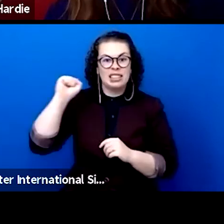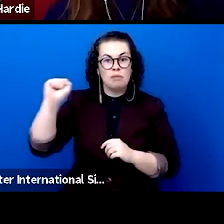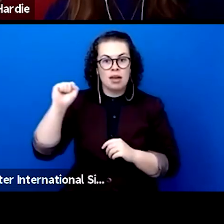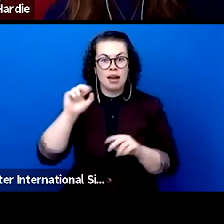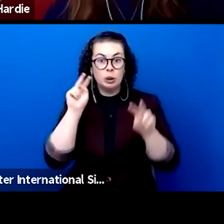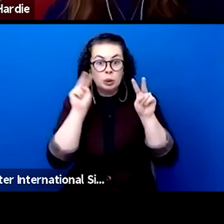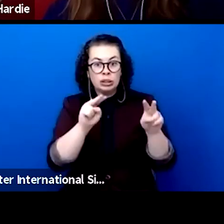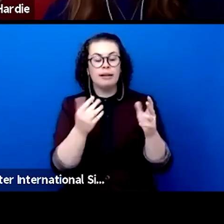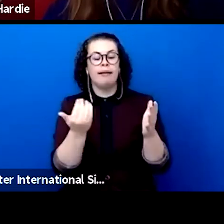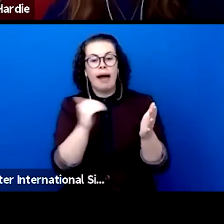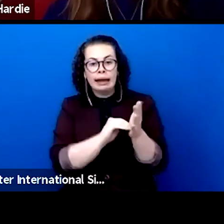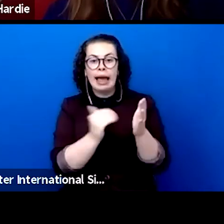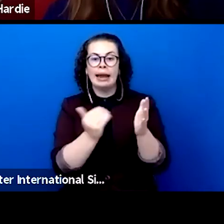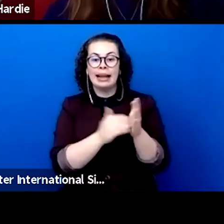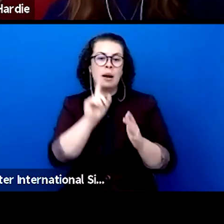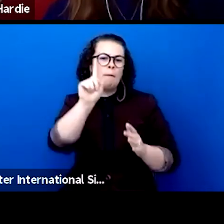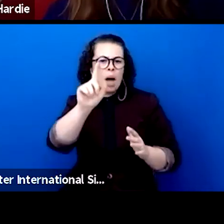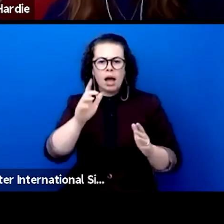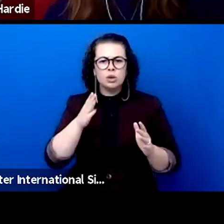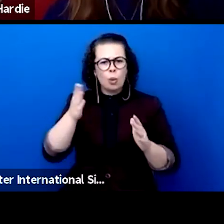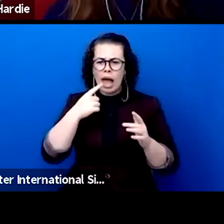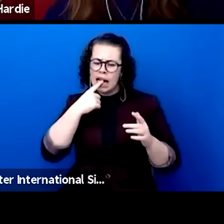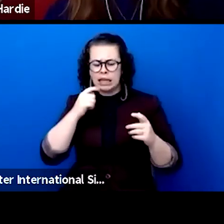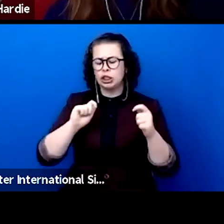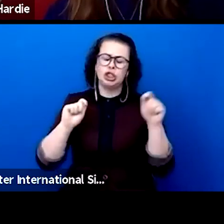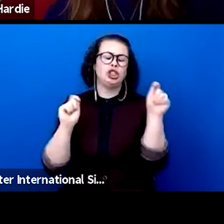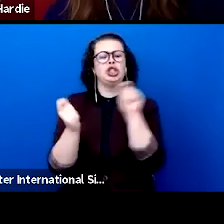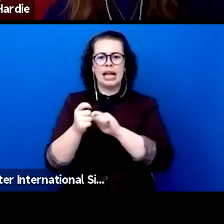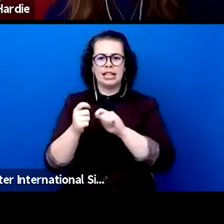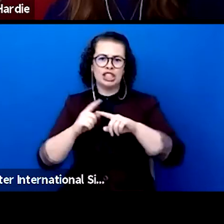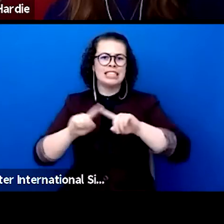know. We're gonna make the cherry tree orchard and lopatine is gonna be Turkish you know and I'm like